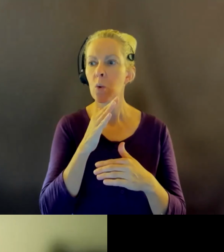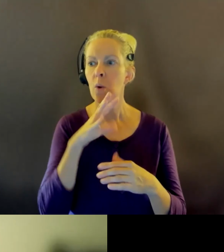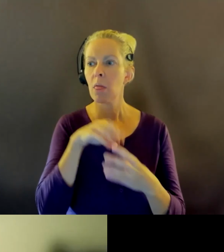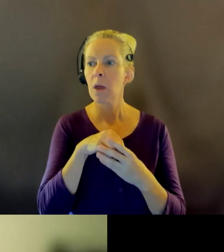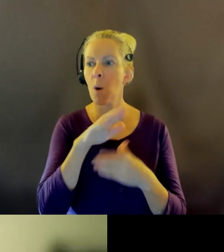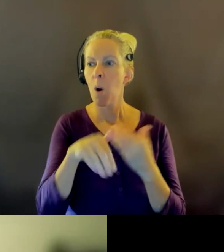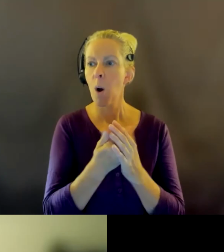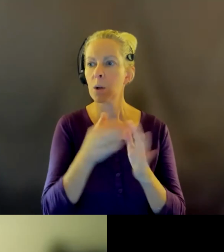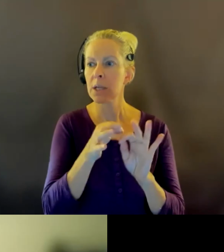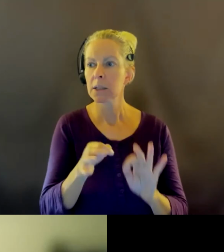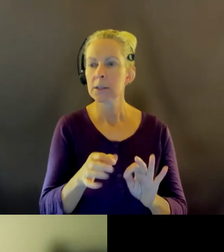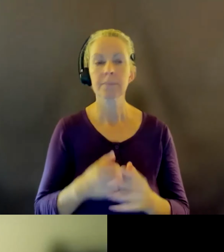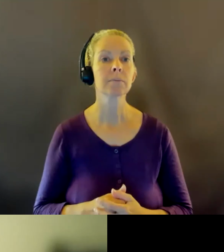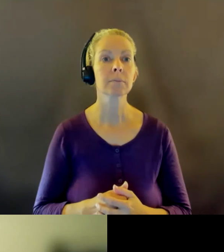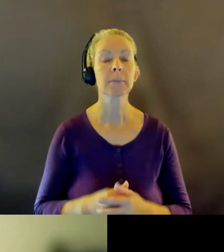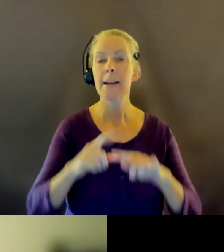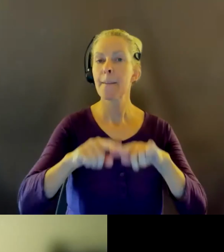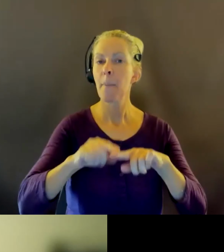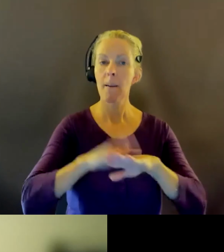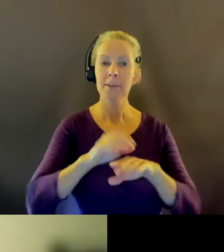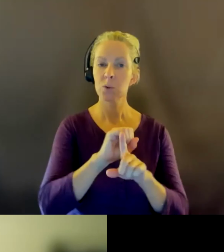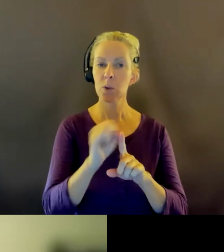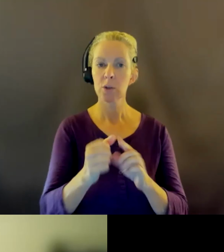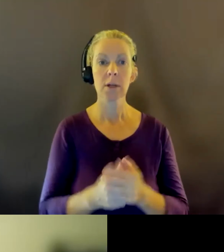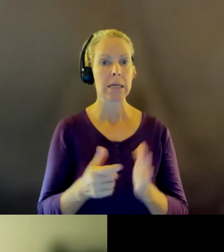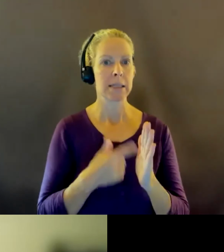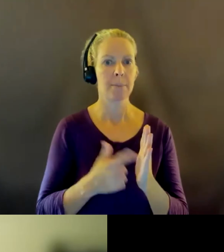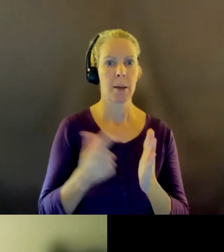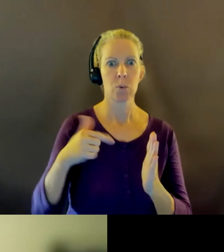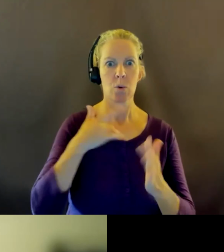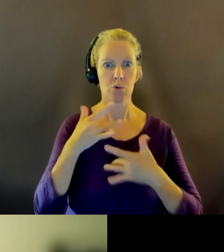Sometimes, the colors don't matter as much as we think they do.